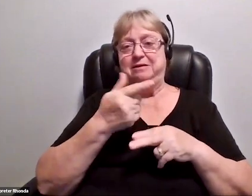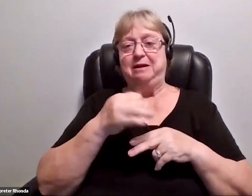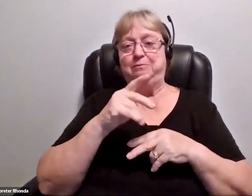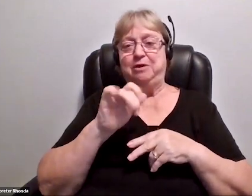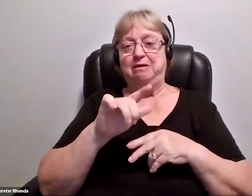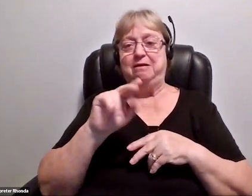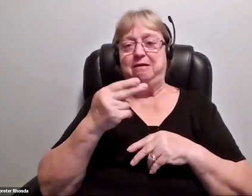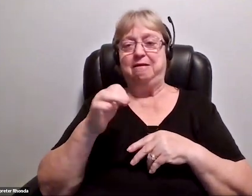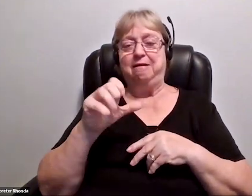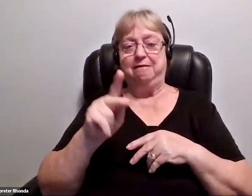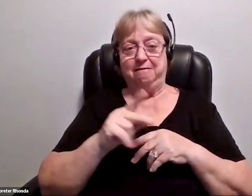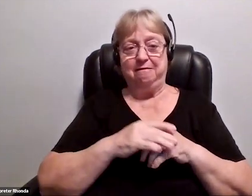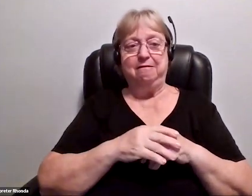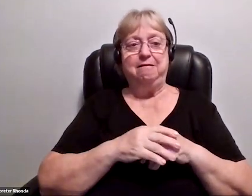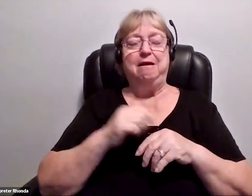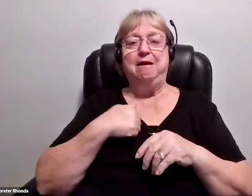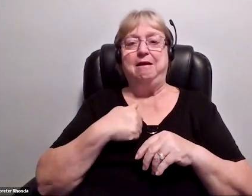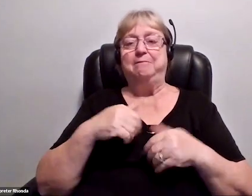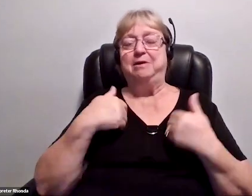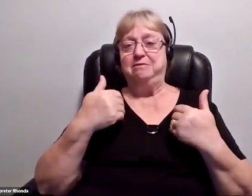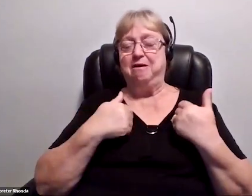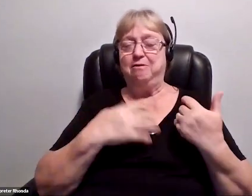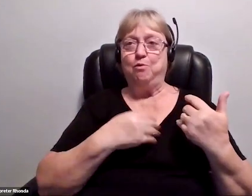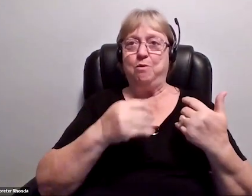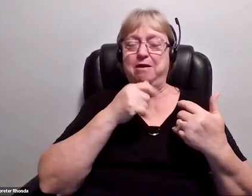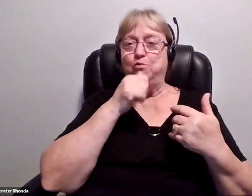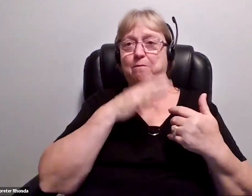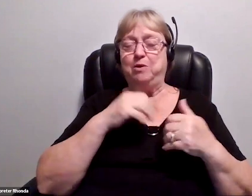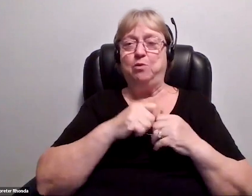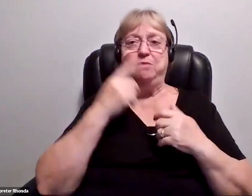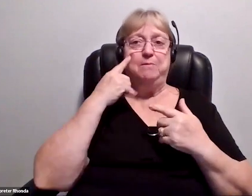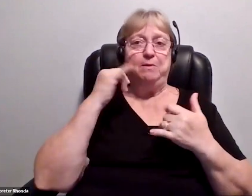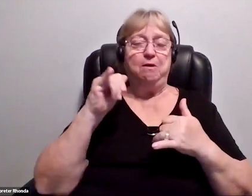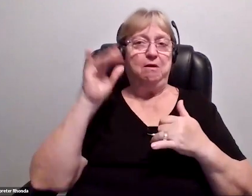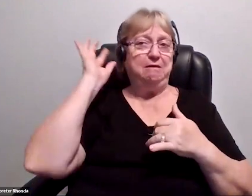I am a young White woman with blonde hair and eyebrows.